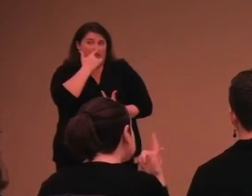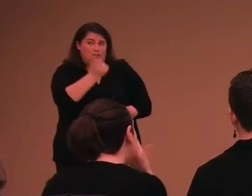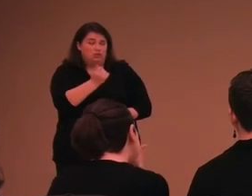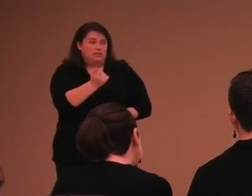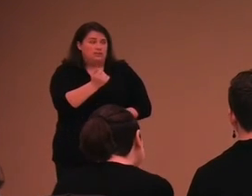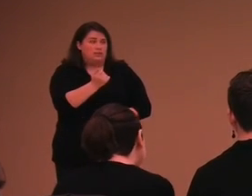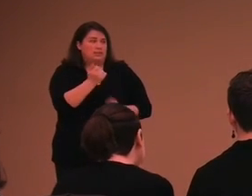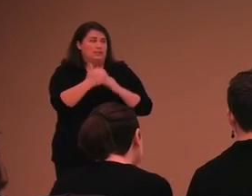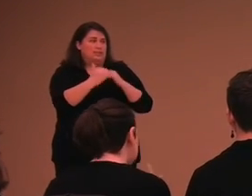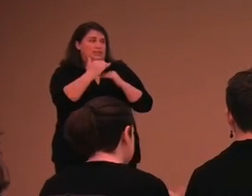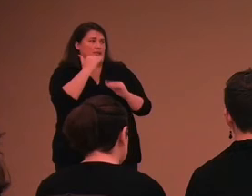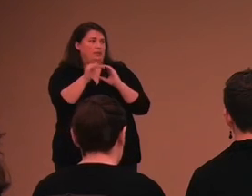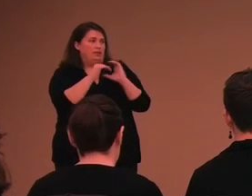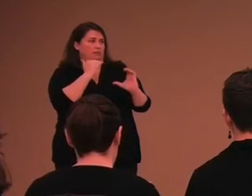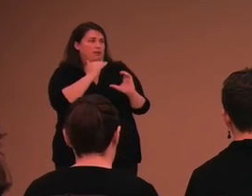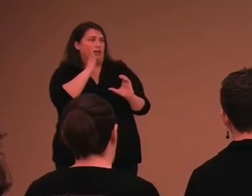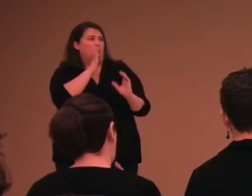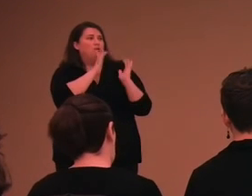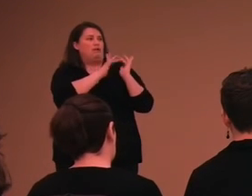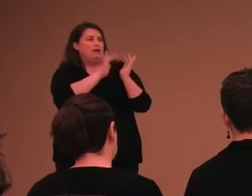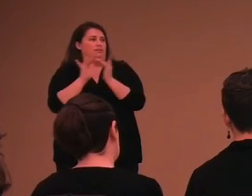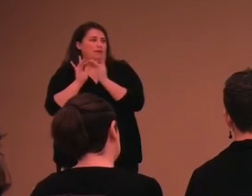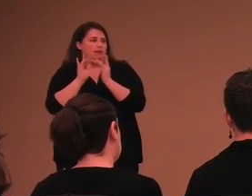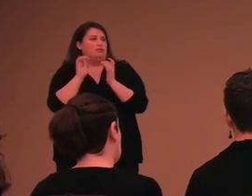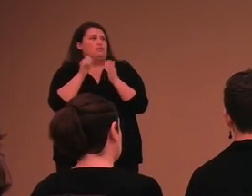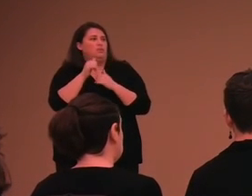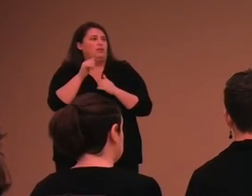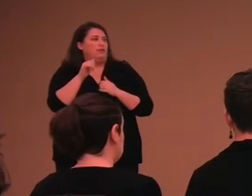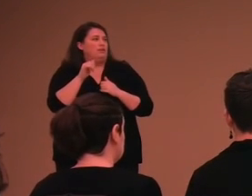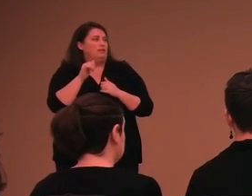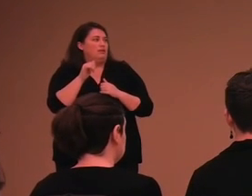Send me an email, and I'll put you in contact with the